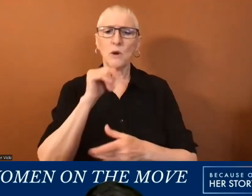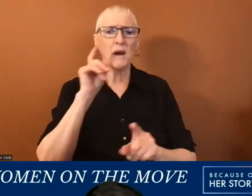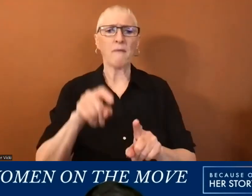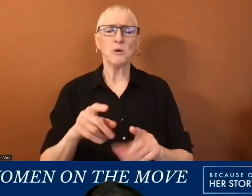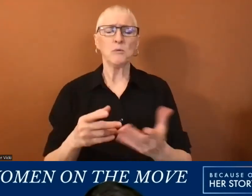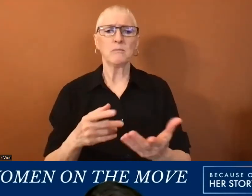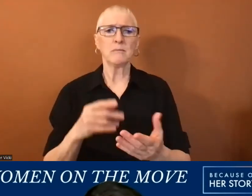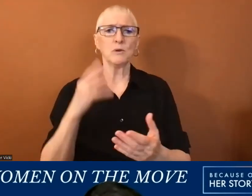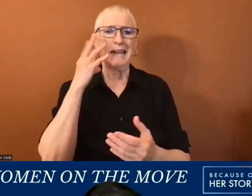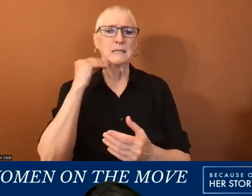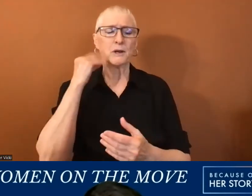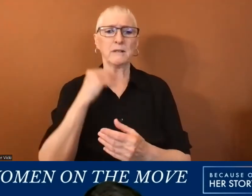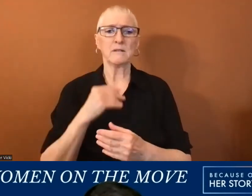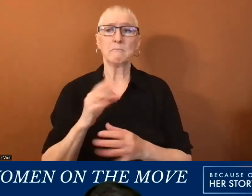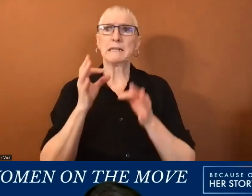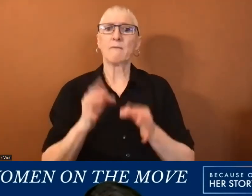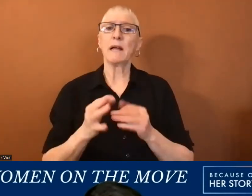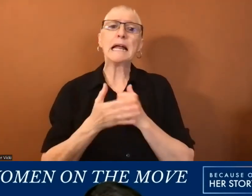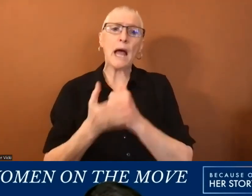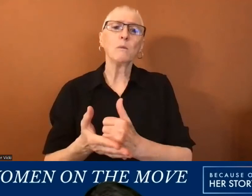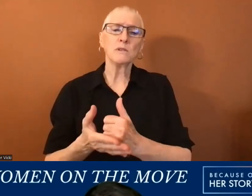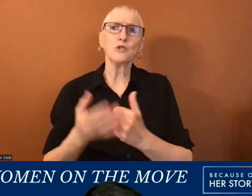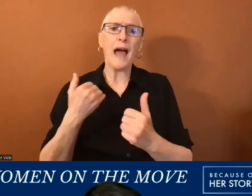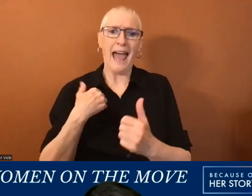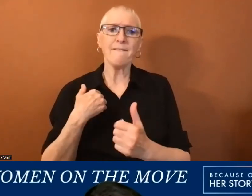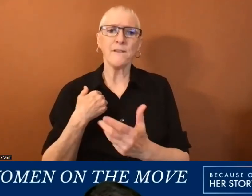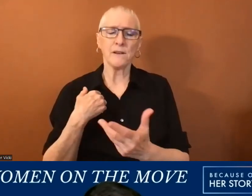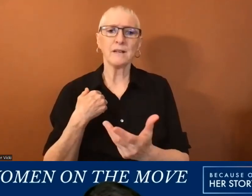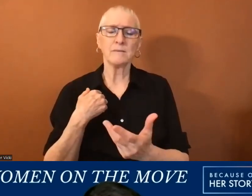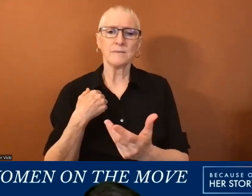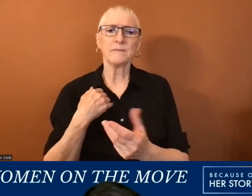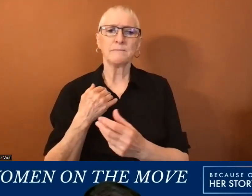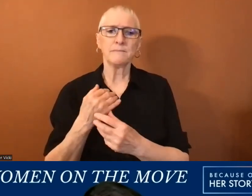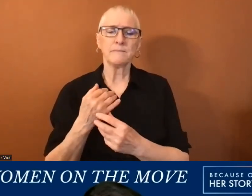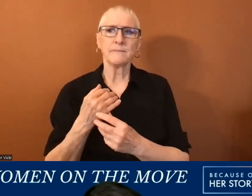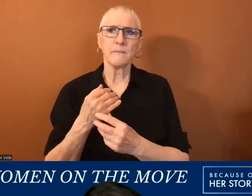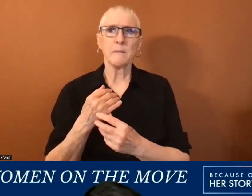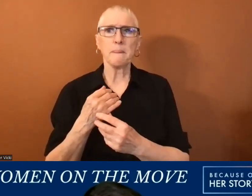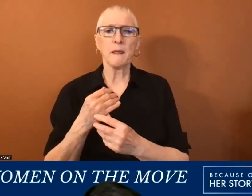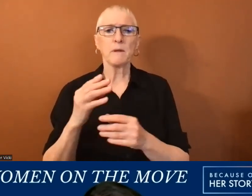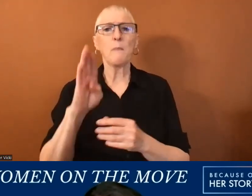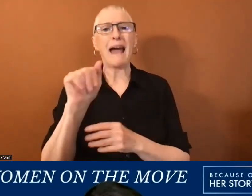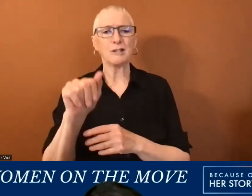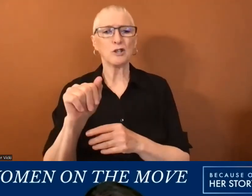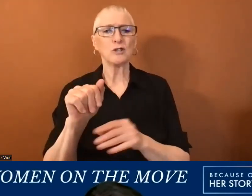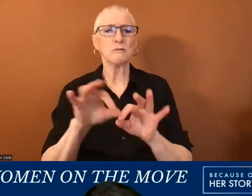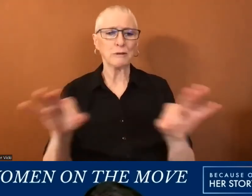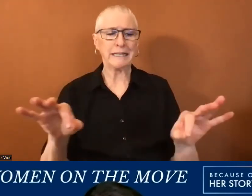It definitely really helps to have um, you know, like a bachelor's um and then that allows you